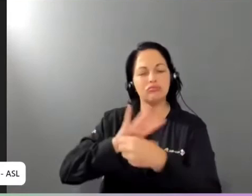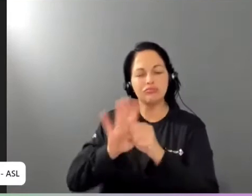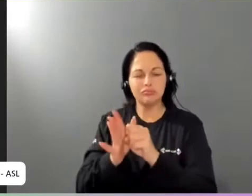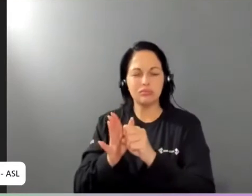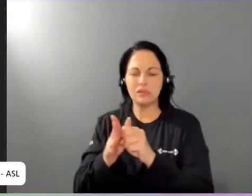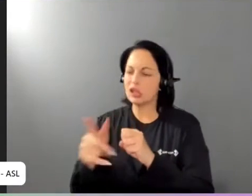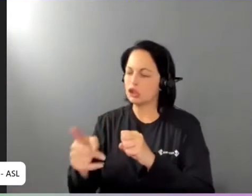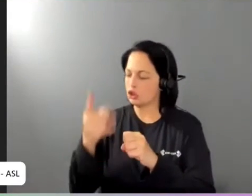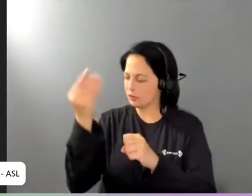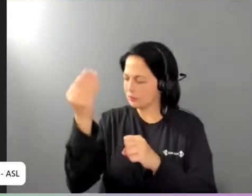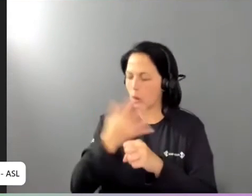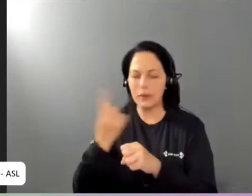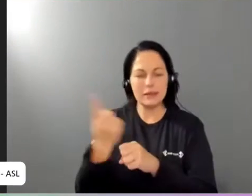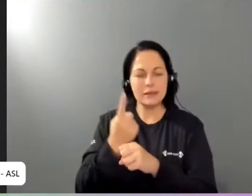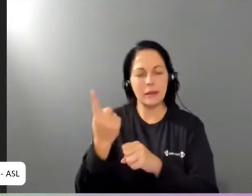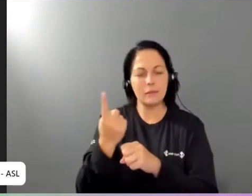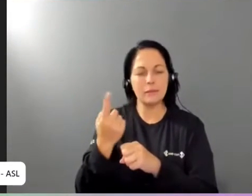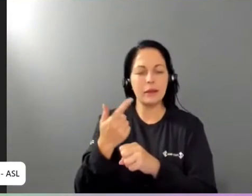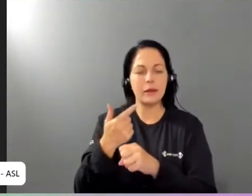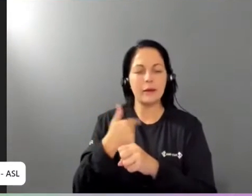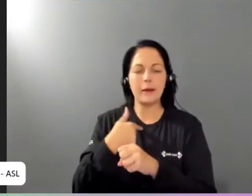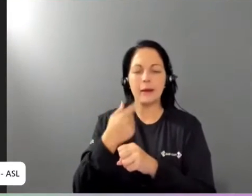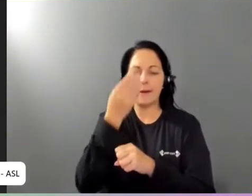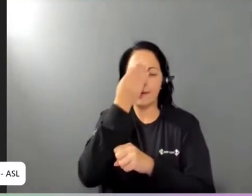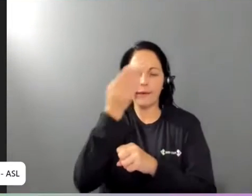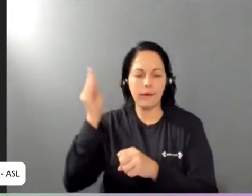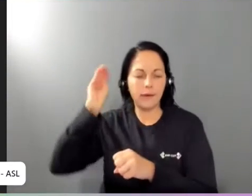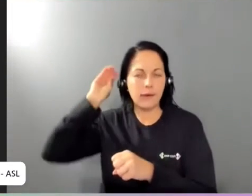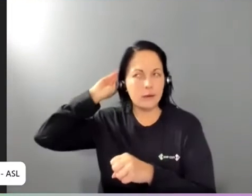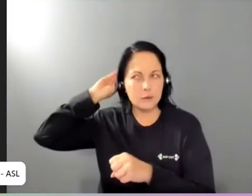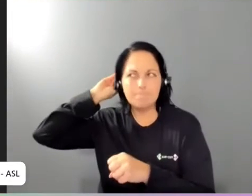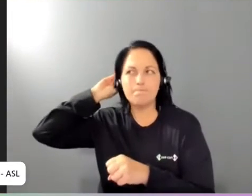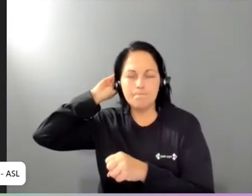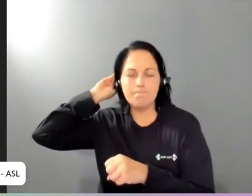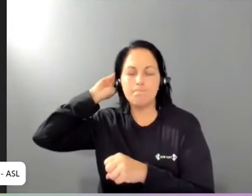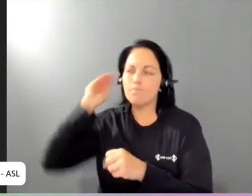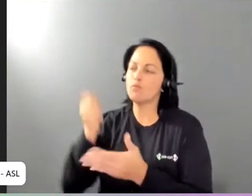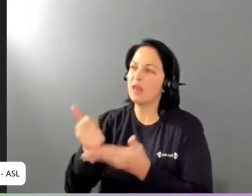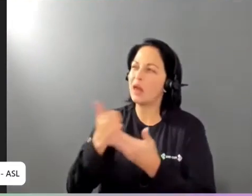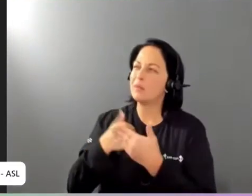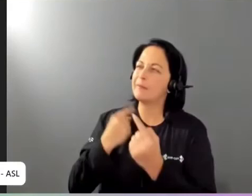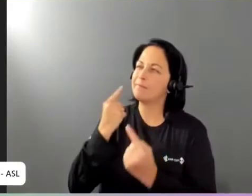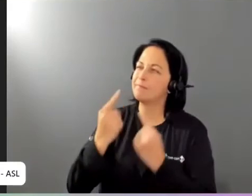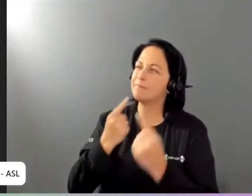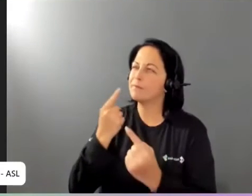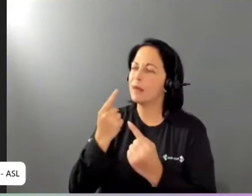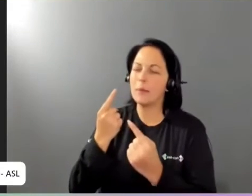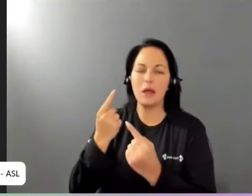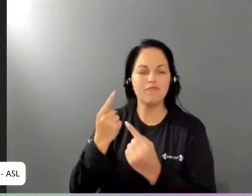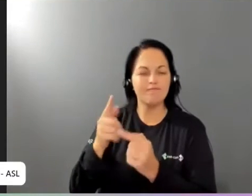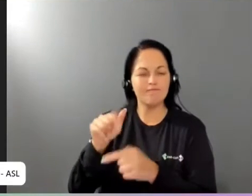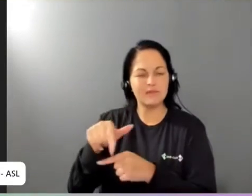Chicago, early on in the pandemic, she said something that has stayed with me and really helps me think about